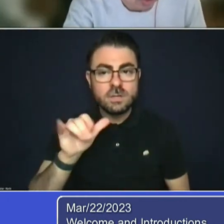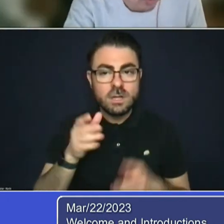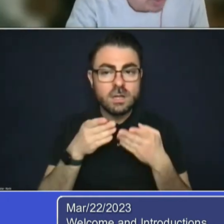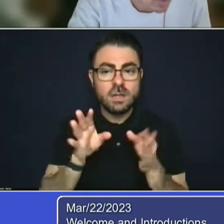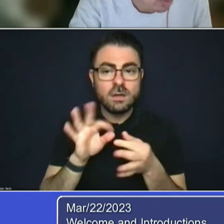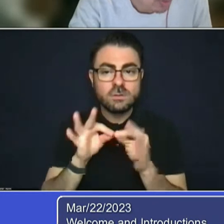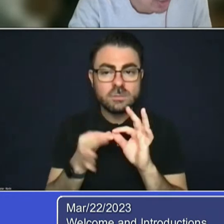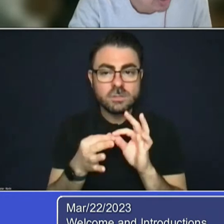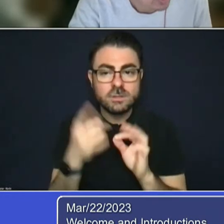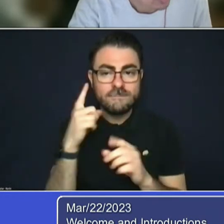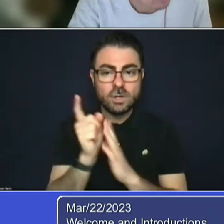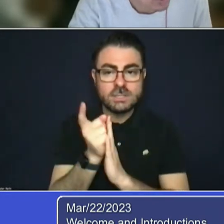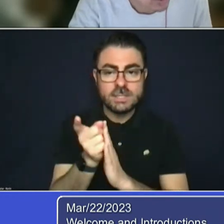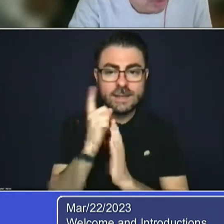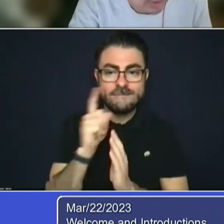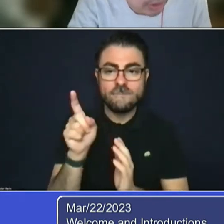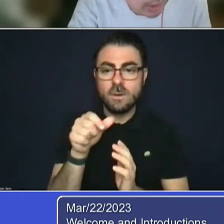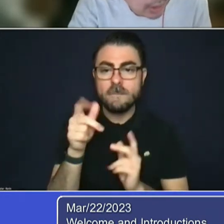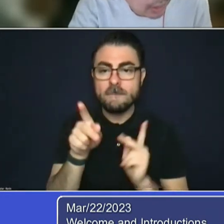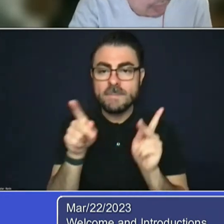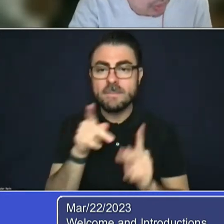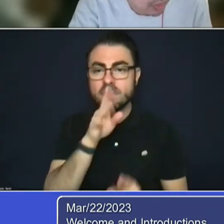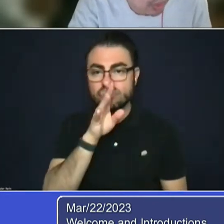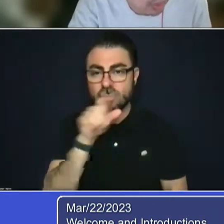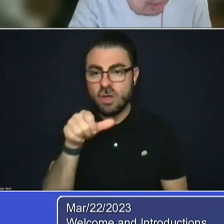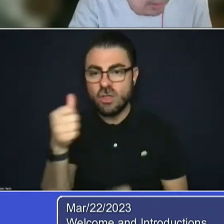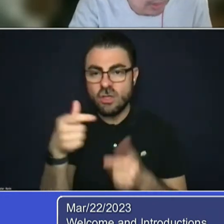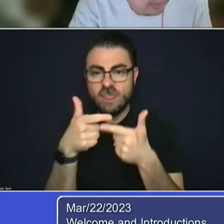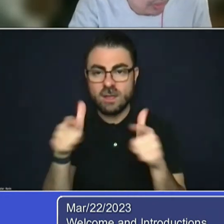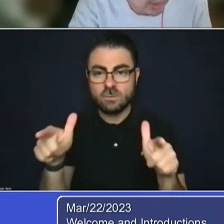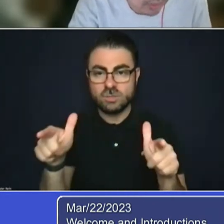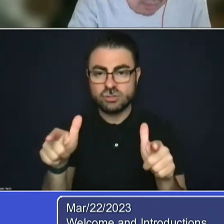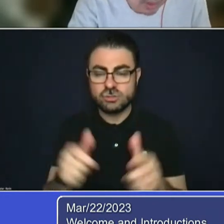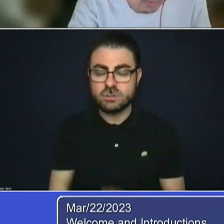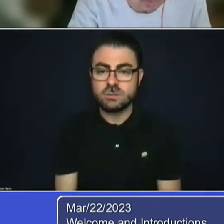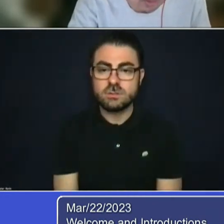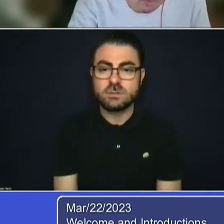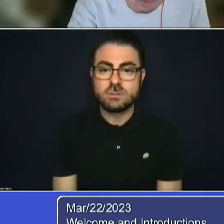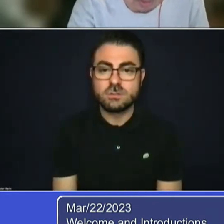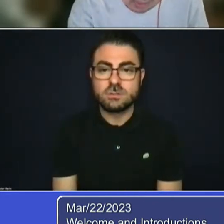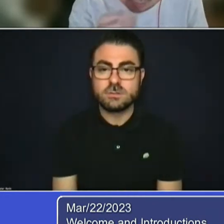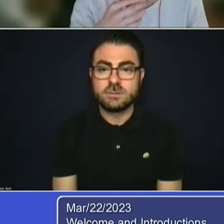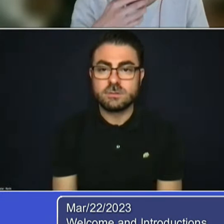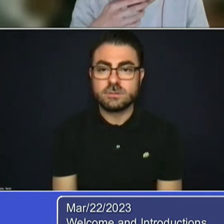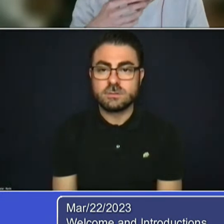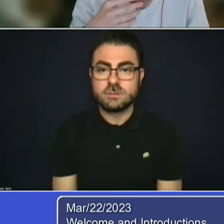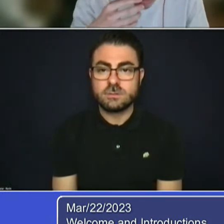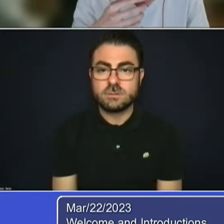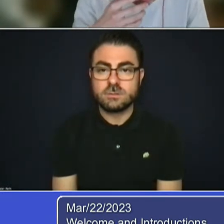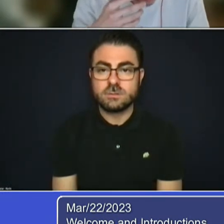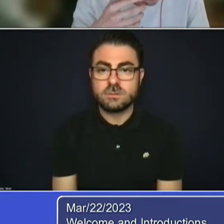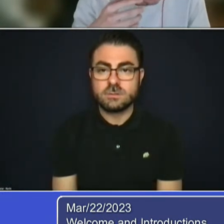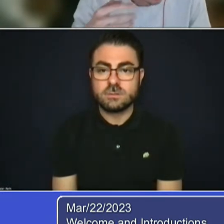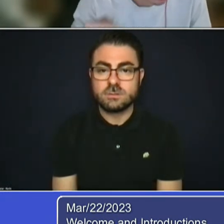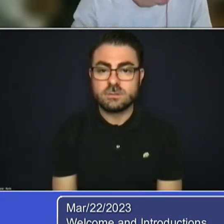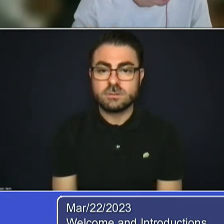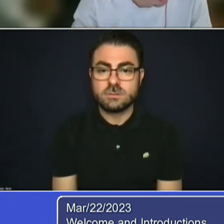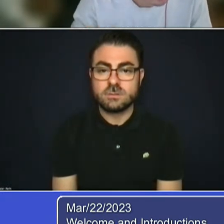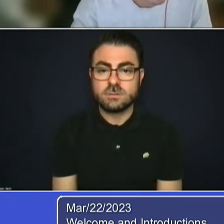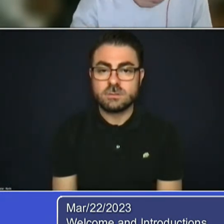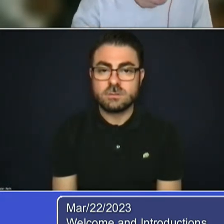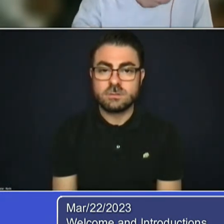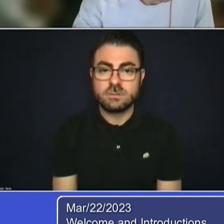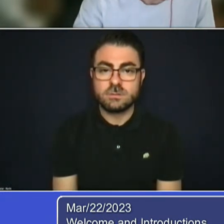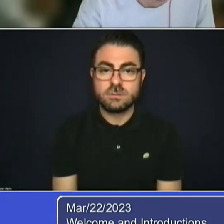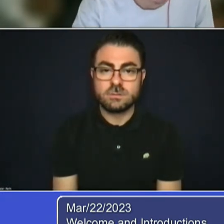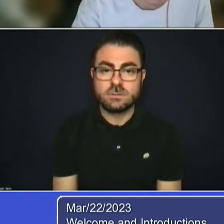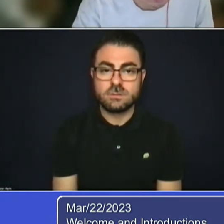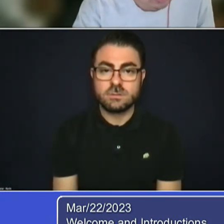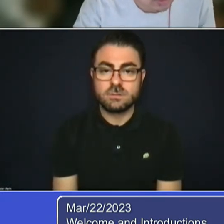THIS IS JAY, PLEASE ALLOW